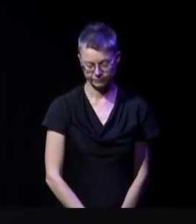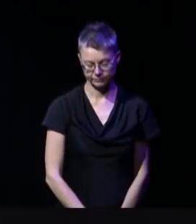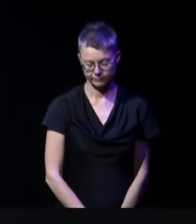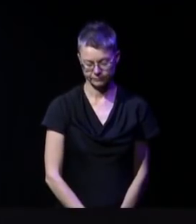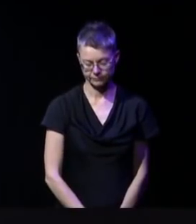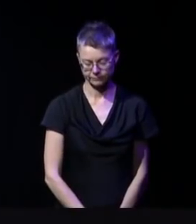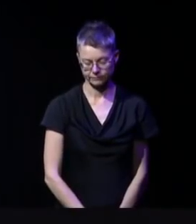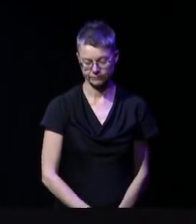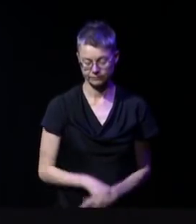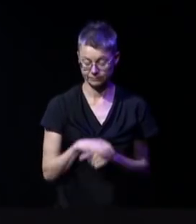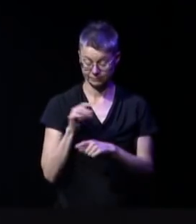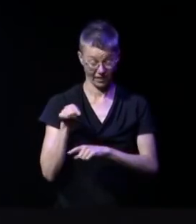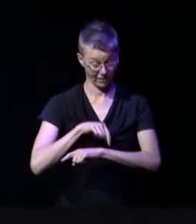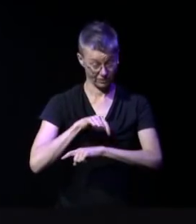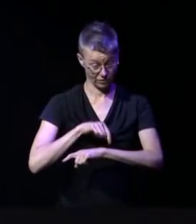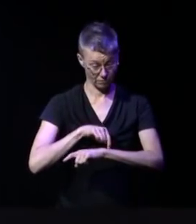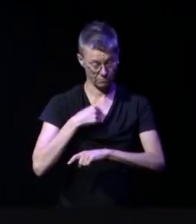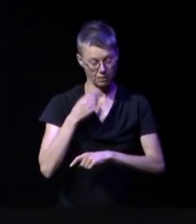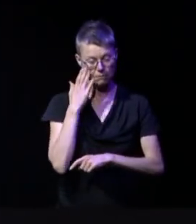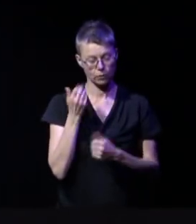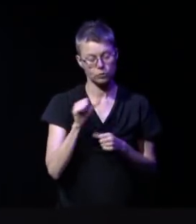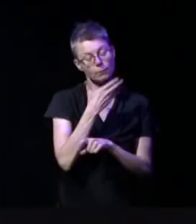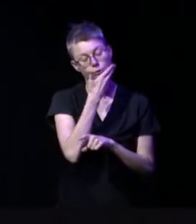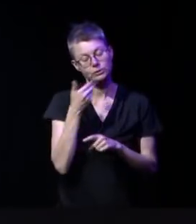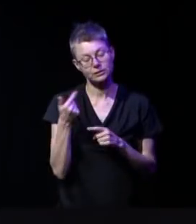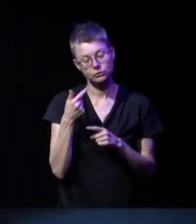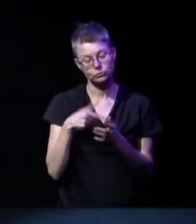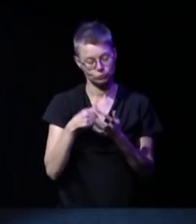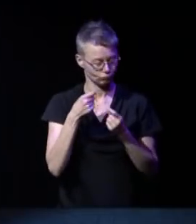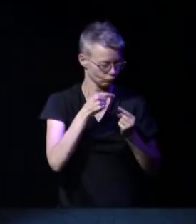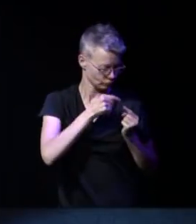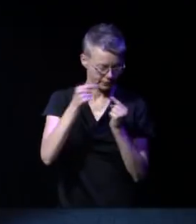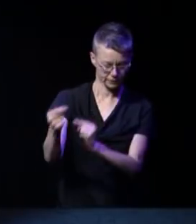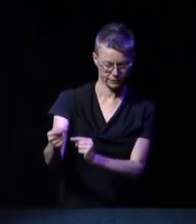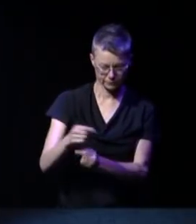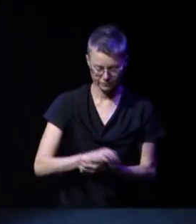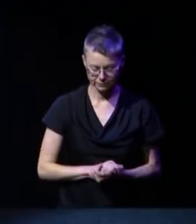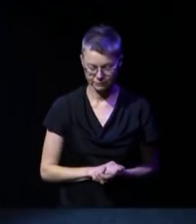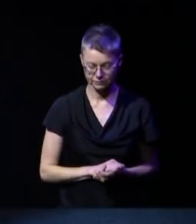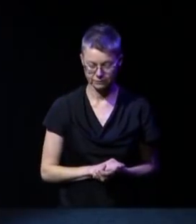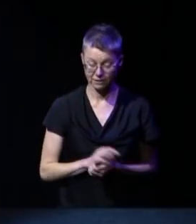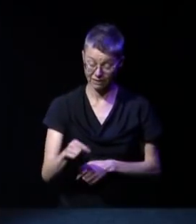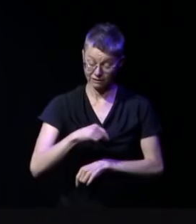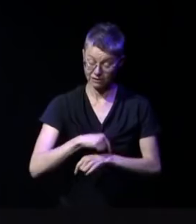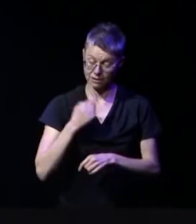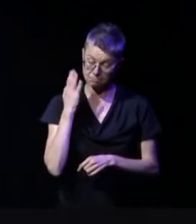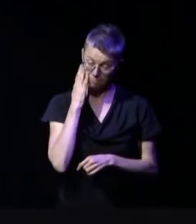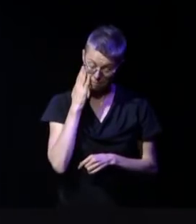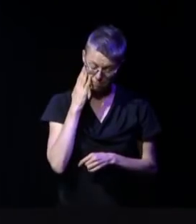My mother had at the moment used beauty to resist. And she taught me in that moment and many others as I grew